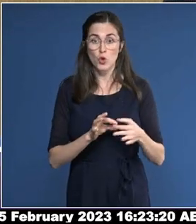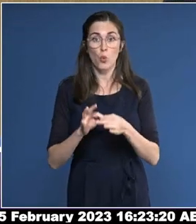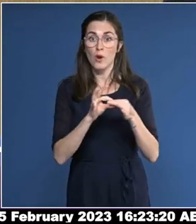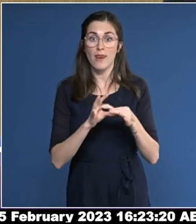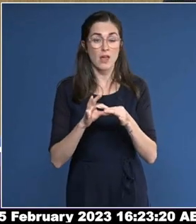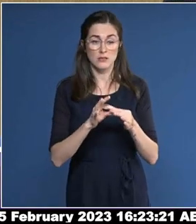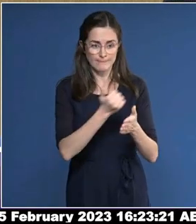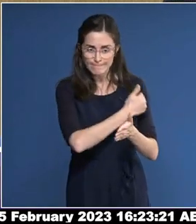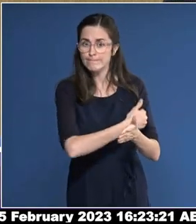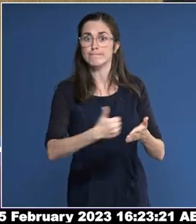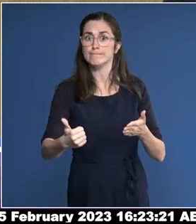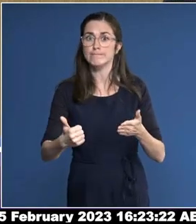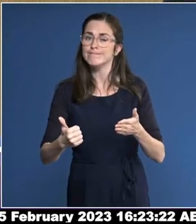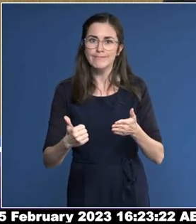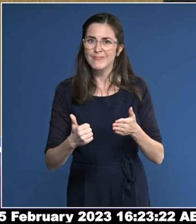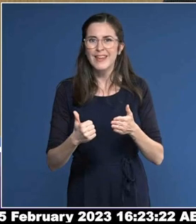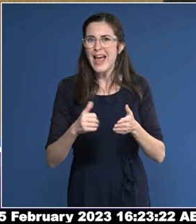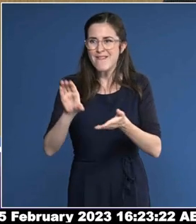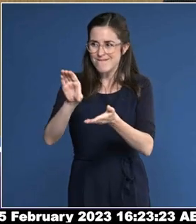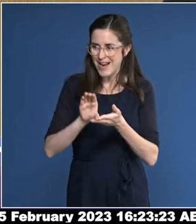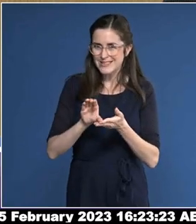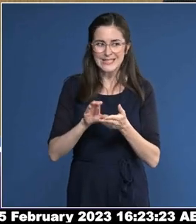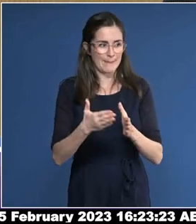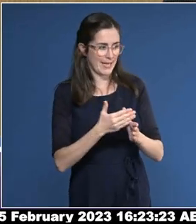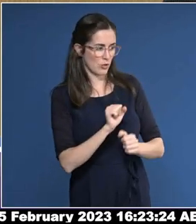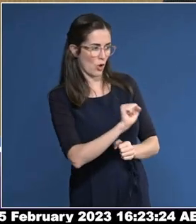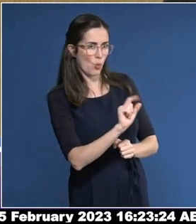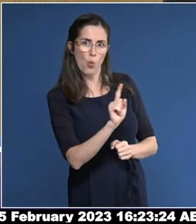Participants are funded based on a reasonable and necessary consideration.